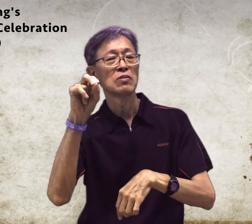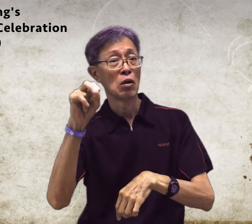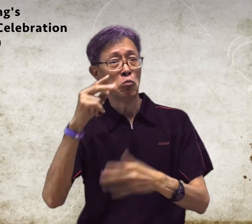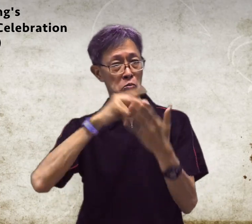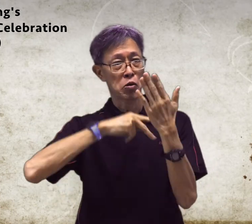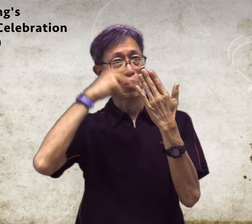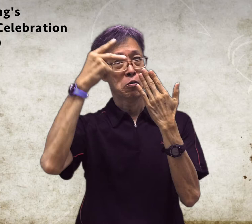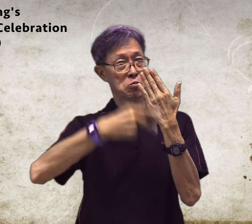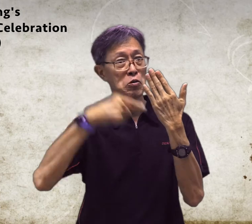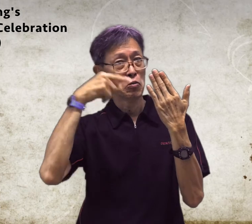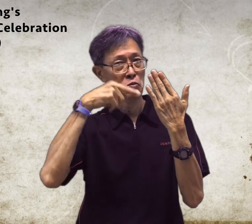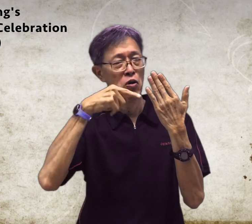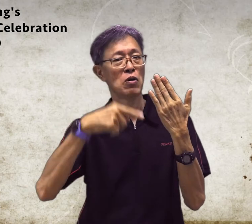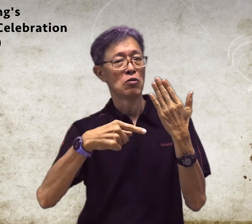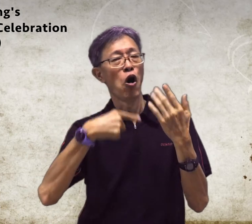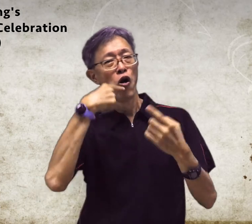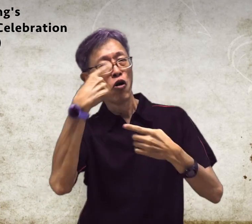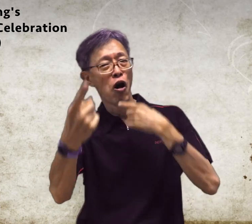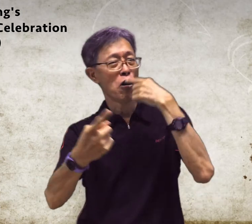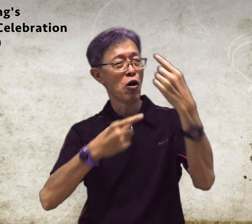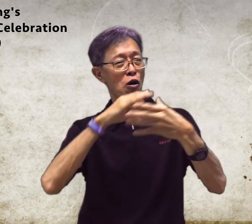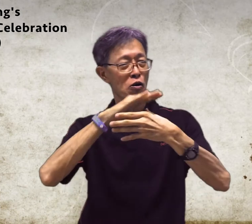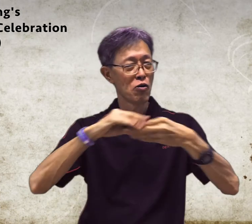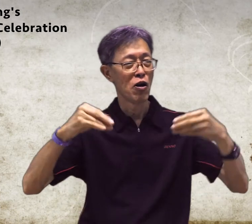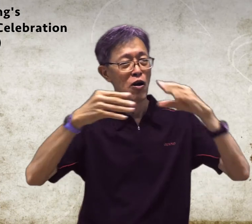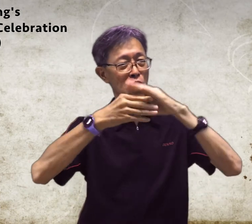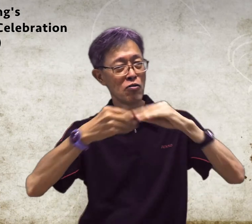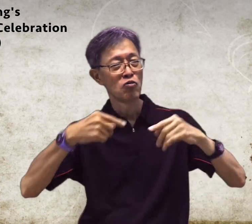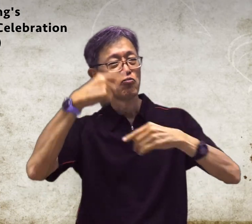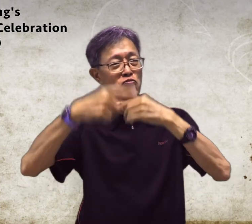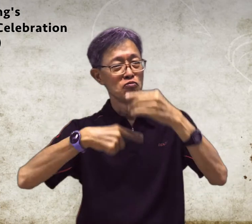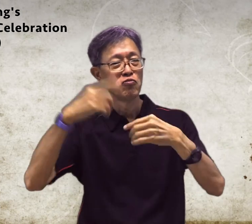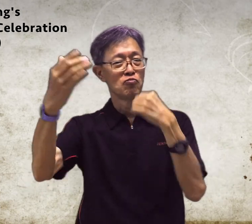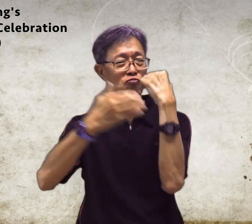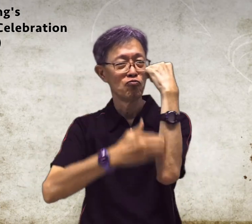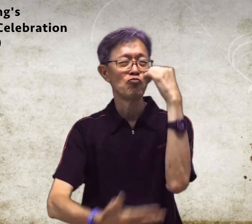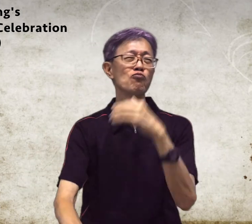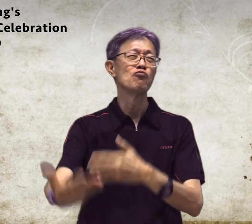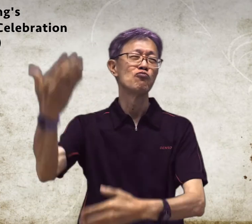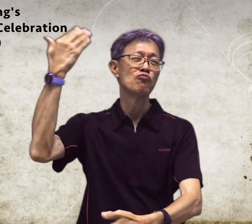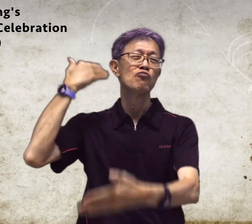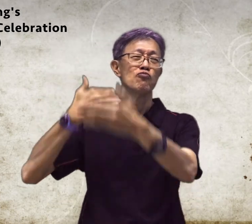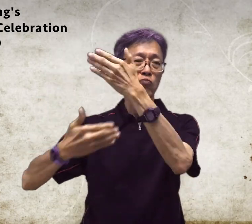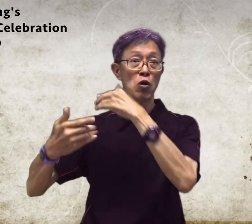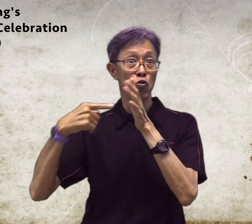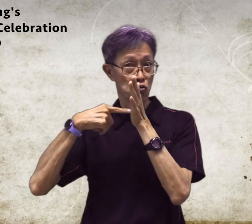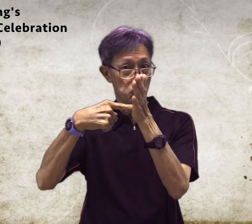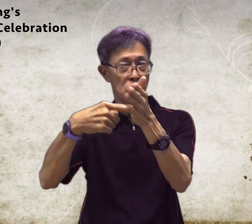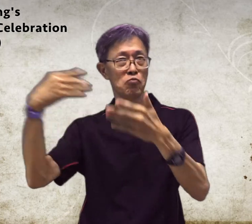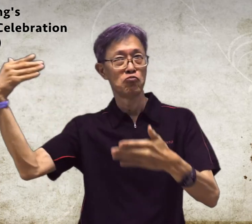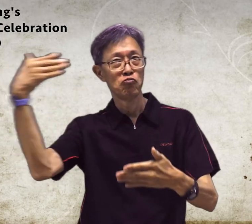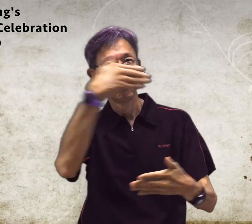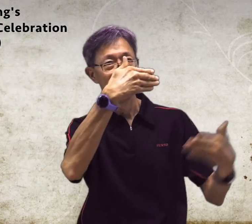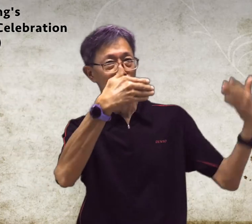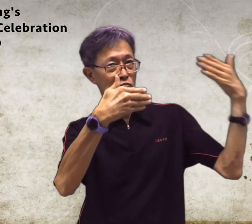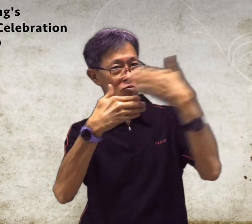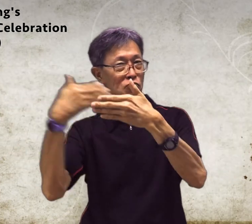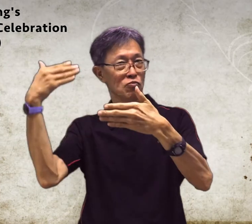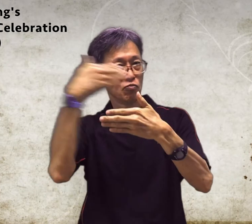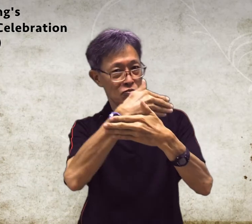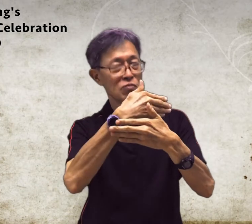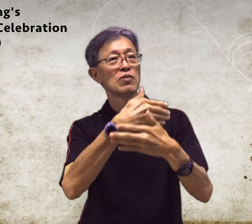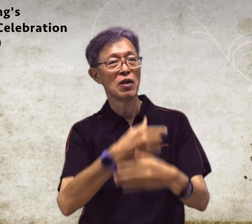There will be a sharing session on Mr Peng's old times includes the powerpoint presentation.